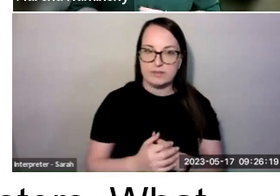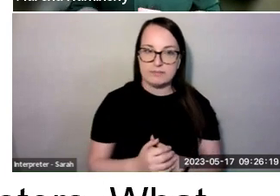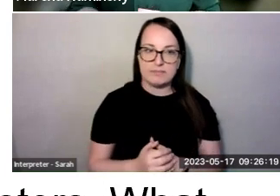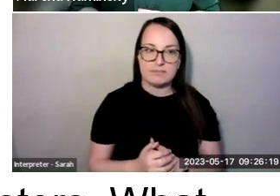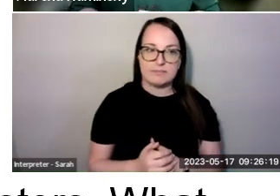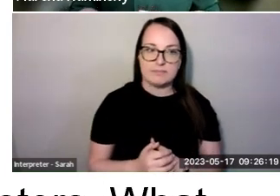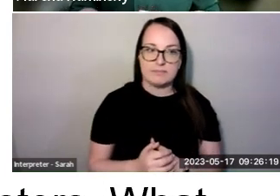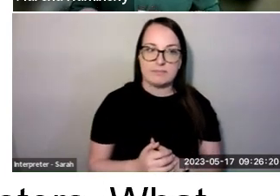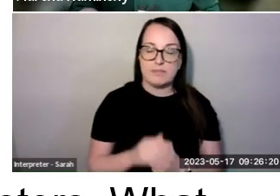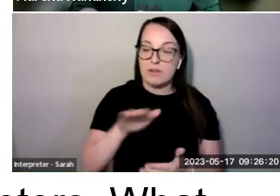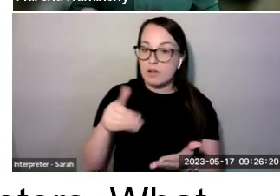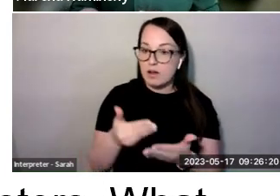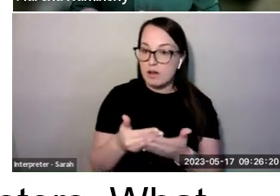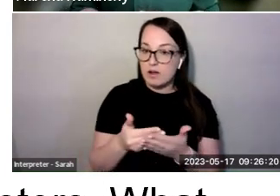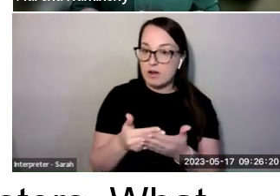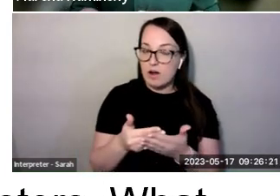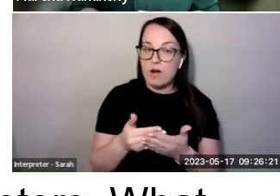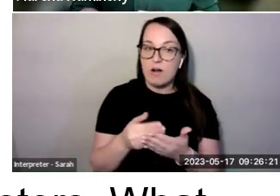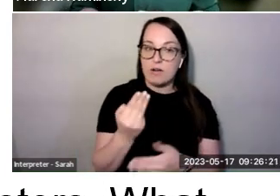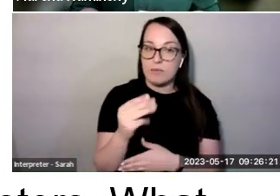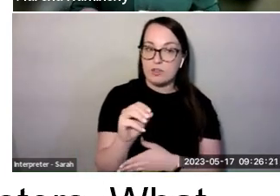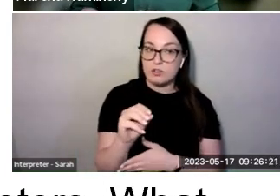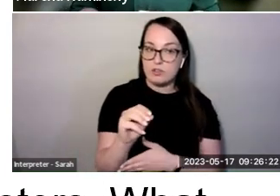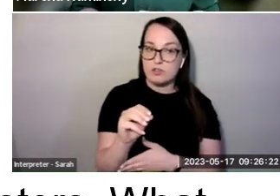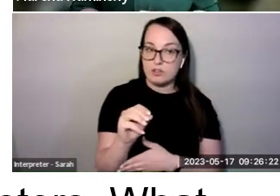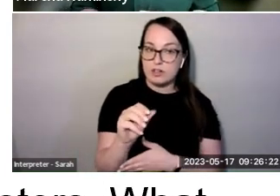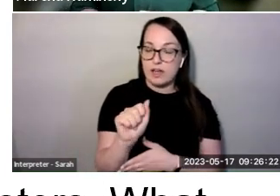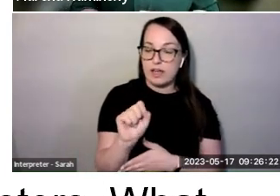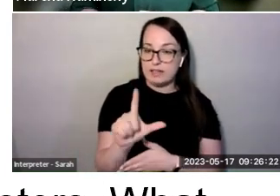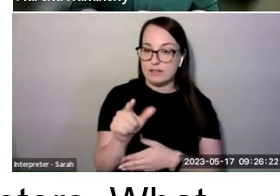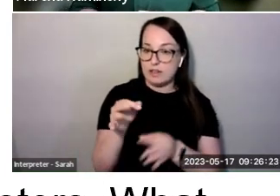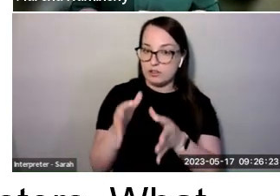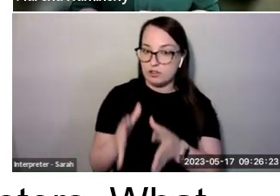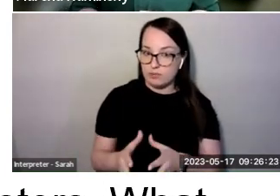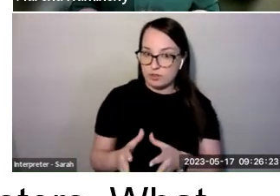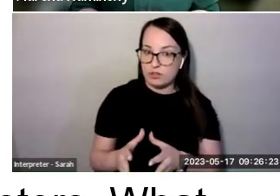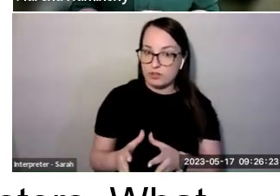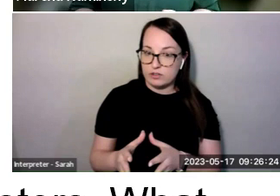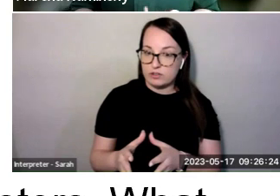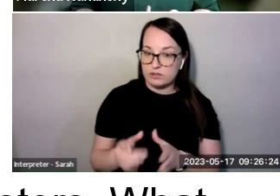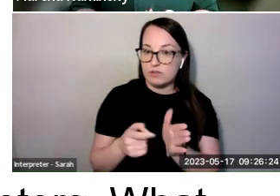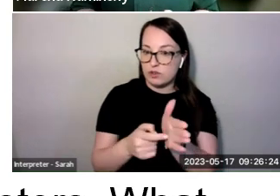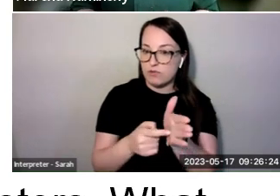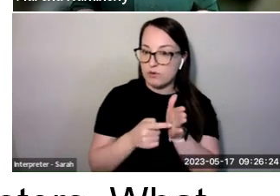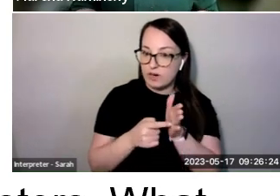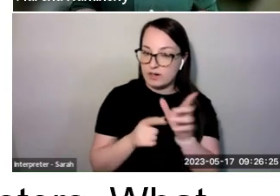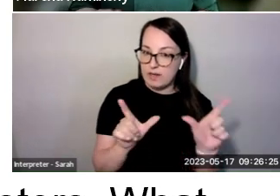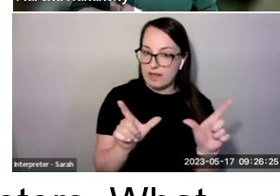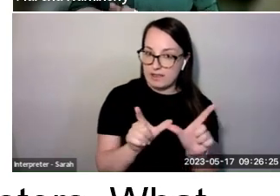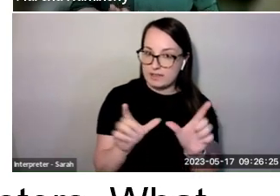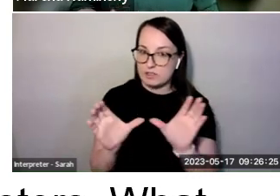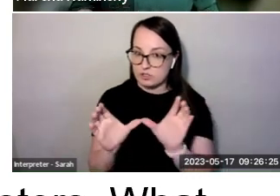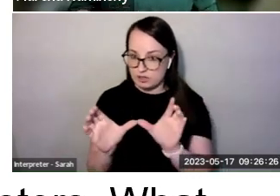These are some considerations and take aways. All Missouri ASL interpreters are